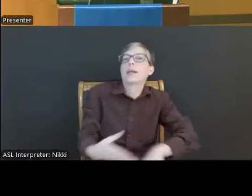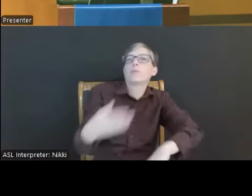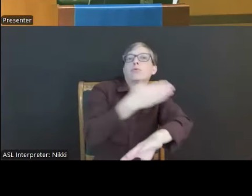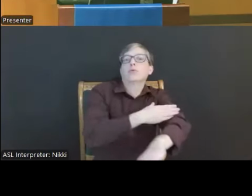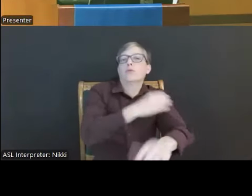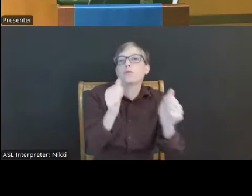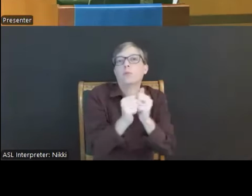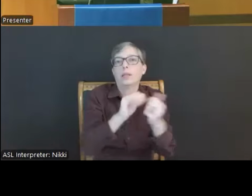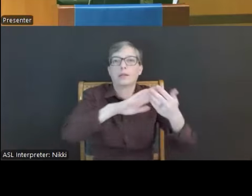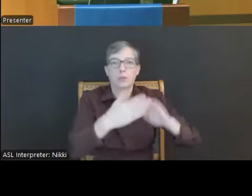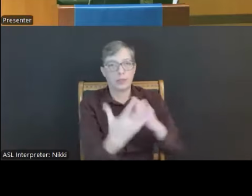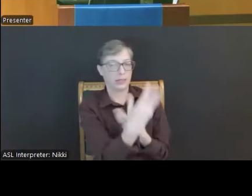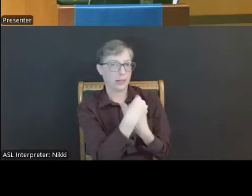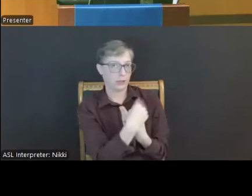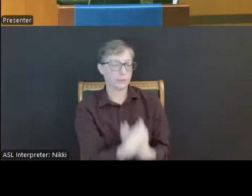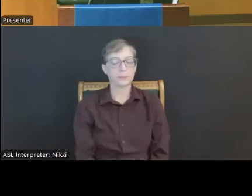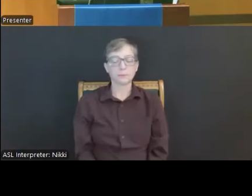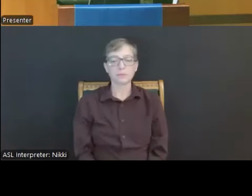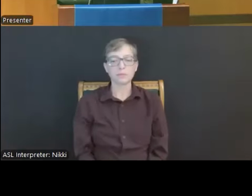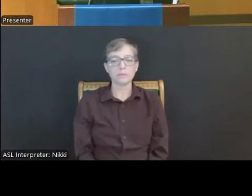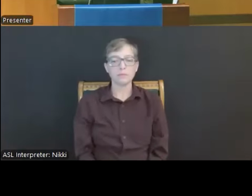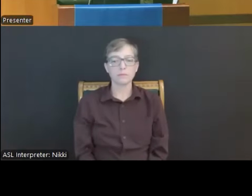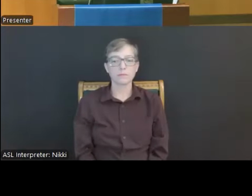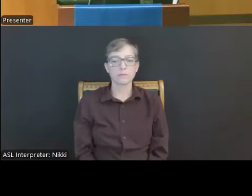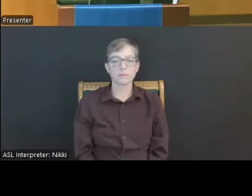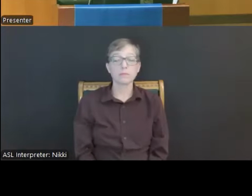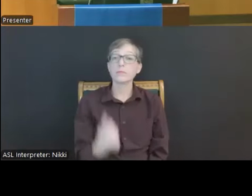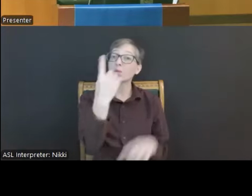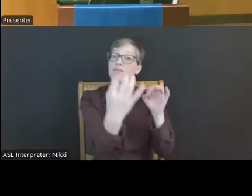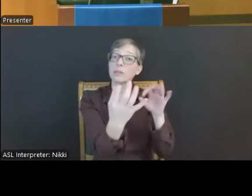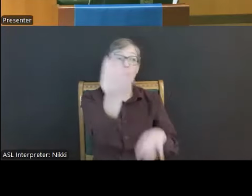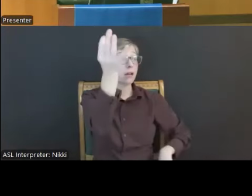things that we heard back from our community was just some education and resources you know how how